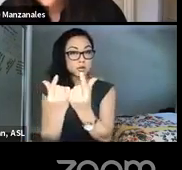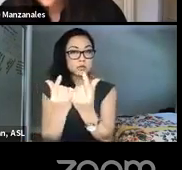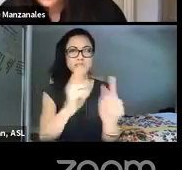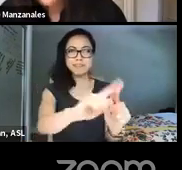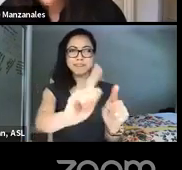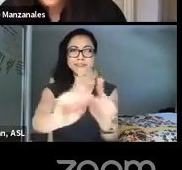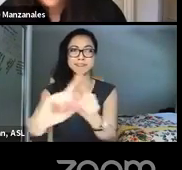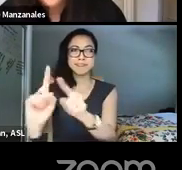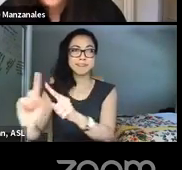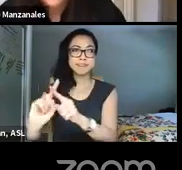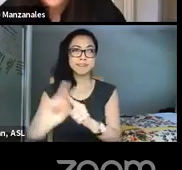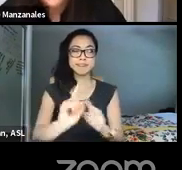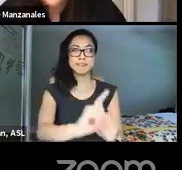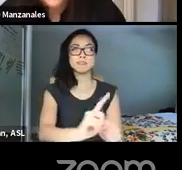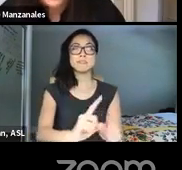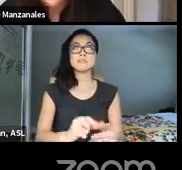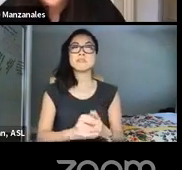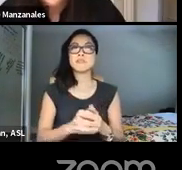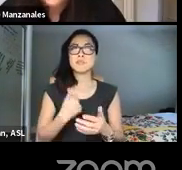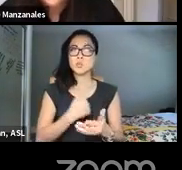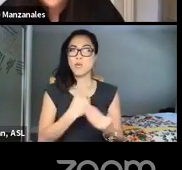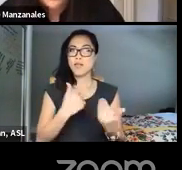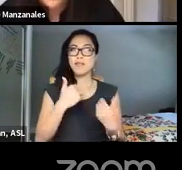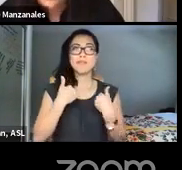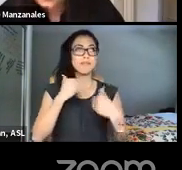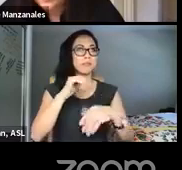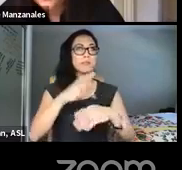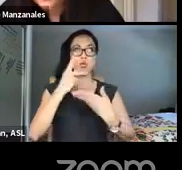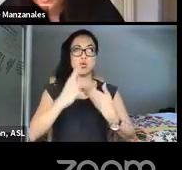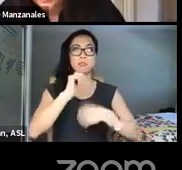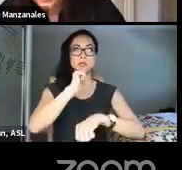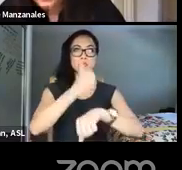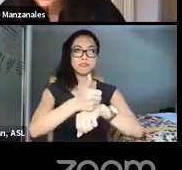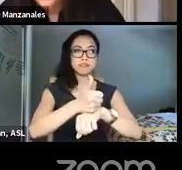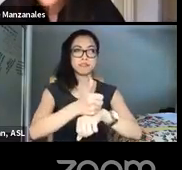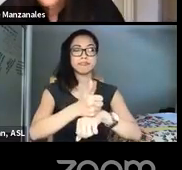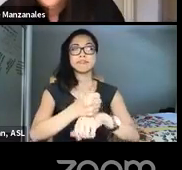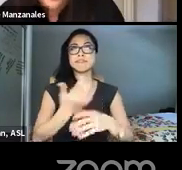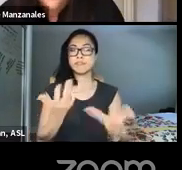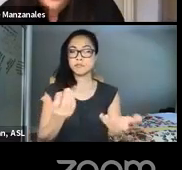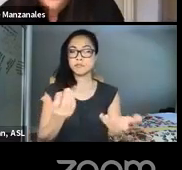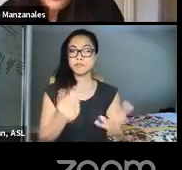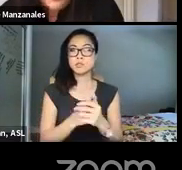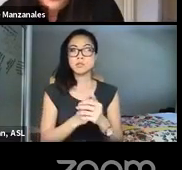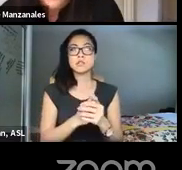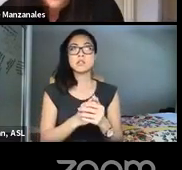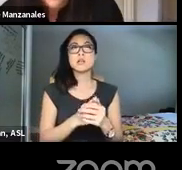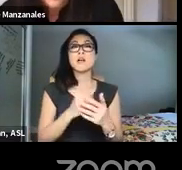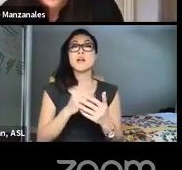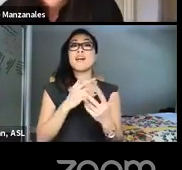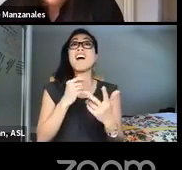working with about 700 students preparing for our summer programs for another 300 or